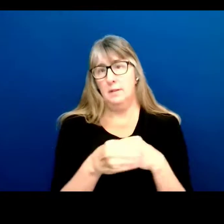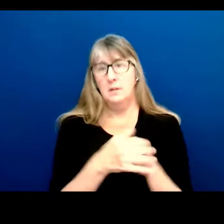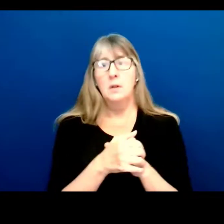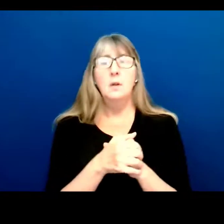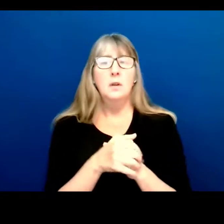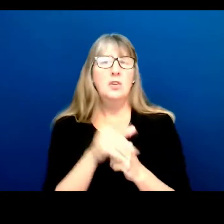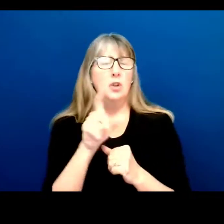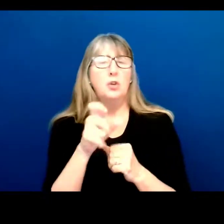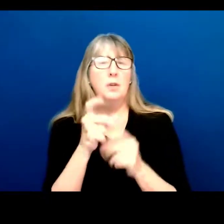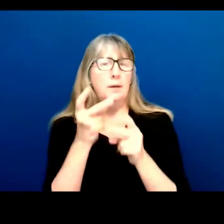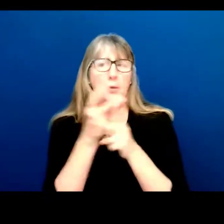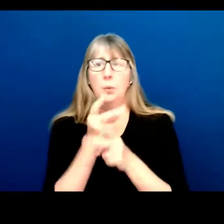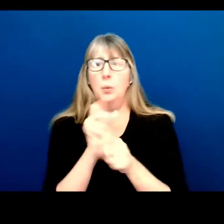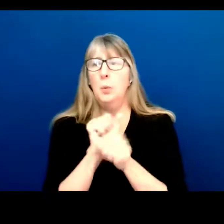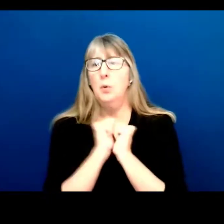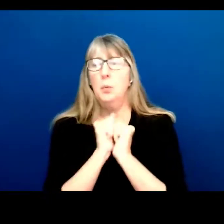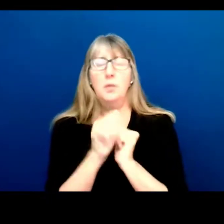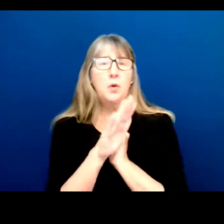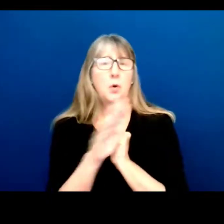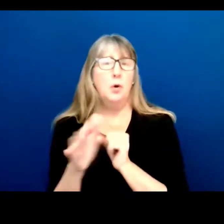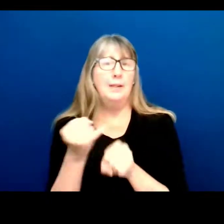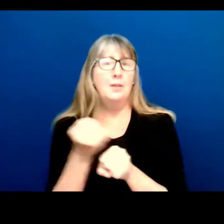with your institutional officials to figure that out.